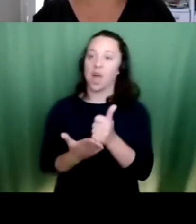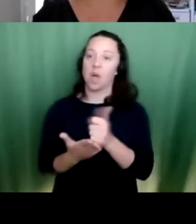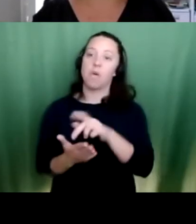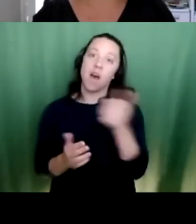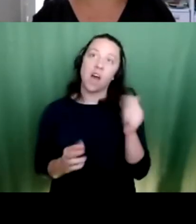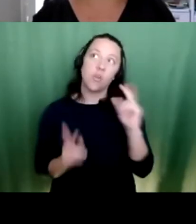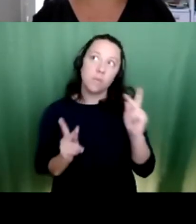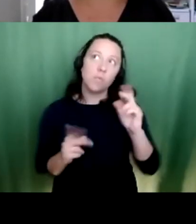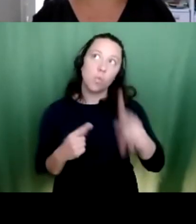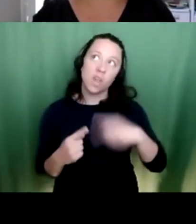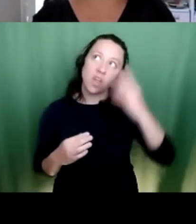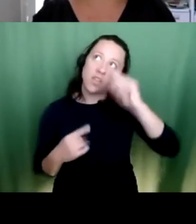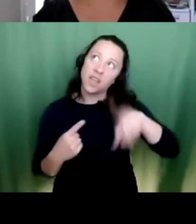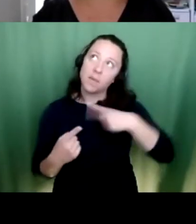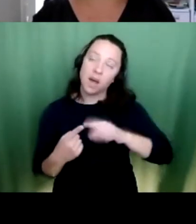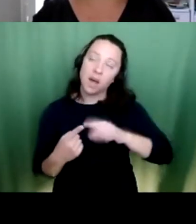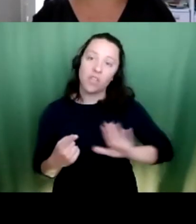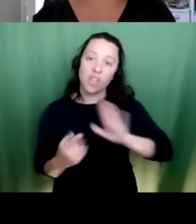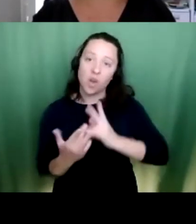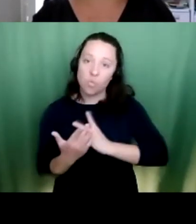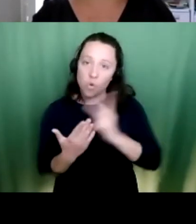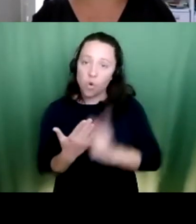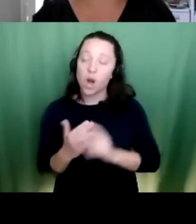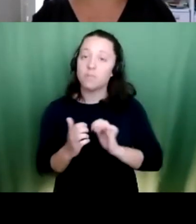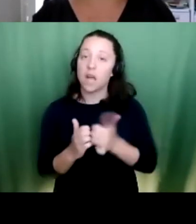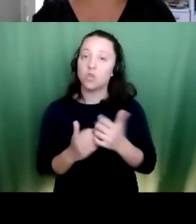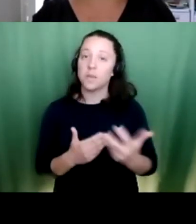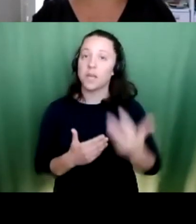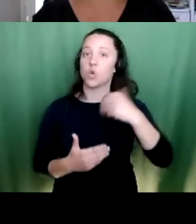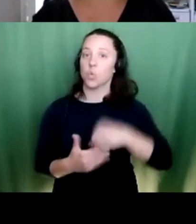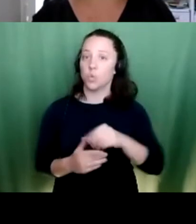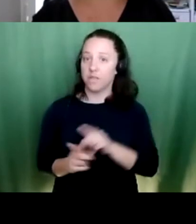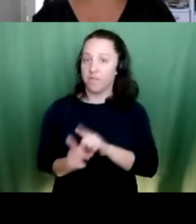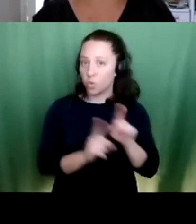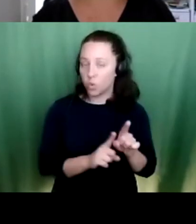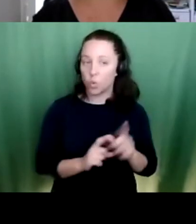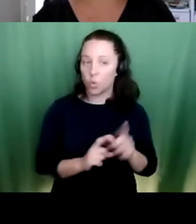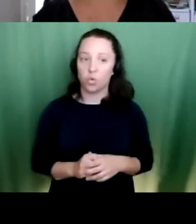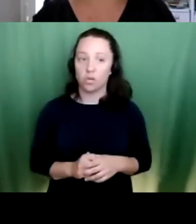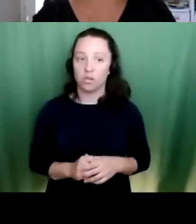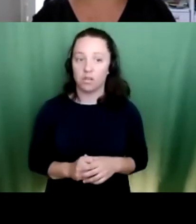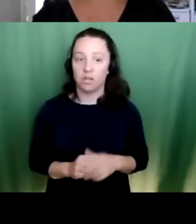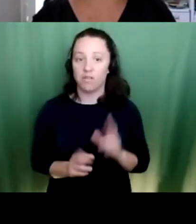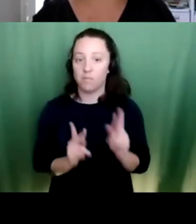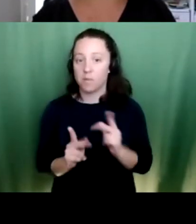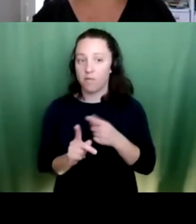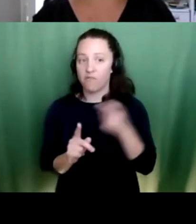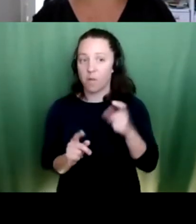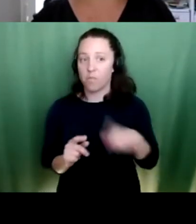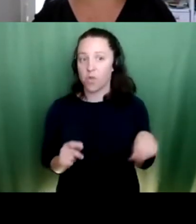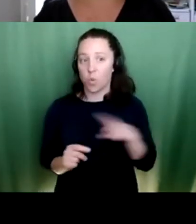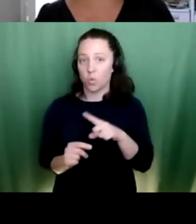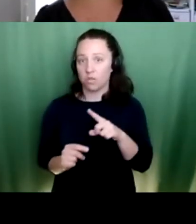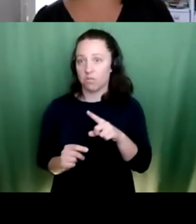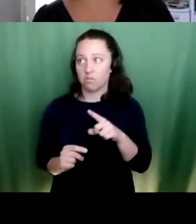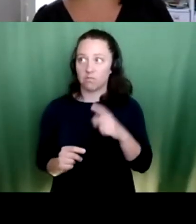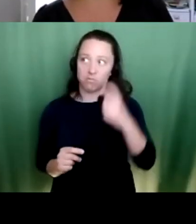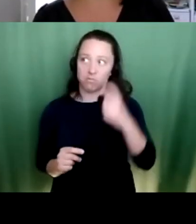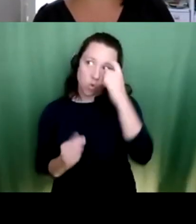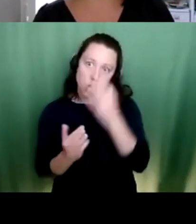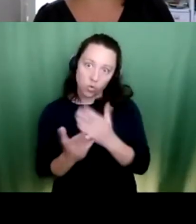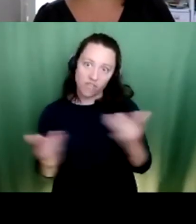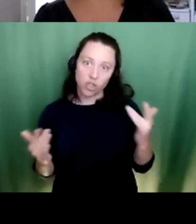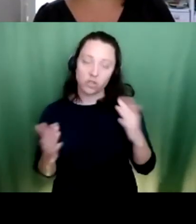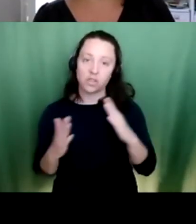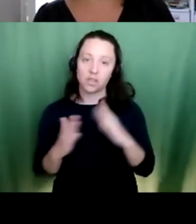programs of how to also be inclusive of people from those neurodiverse communities, as well?